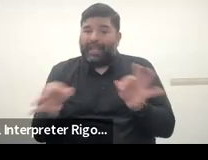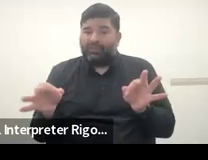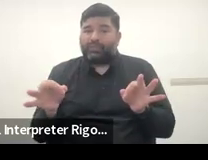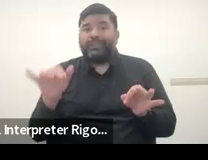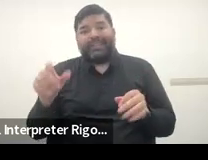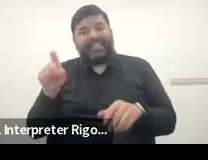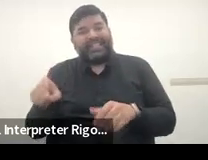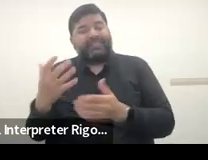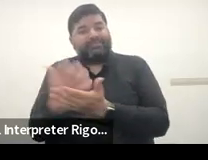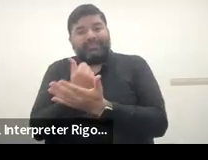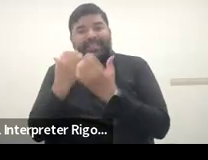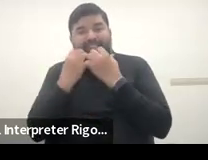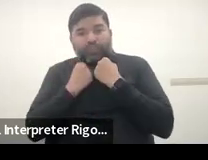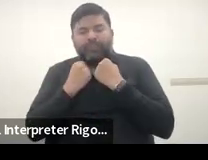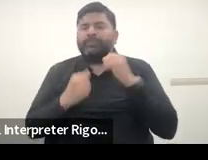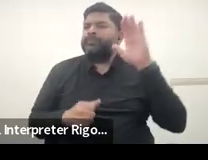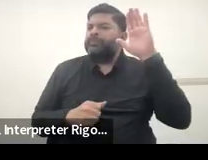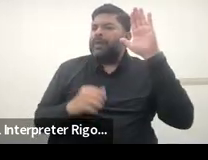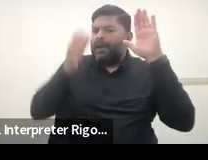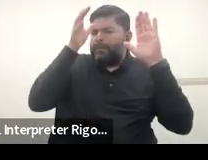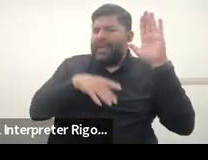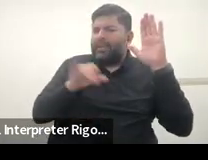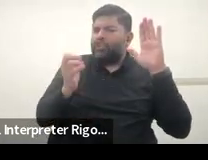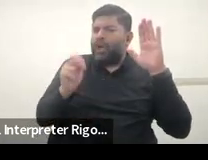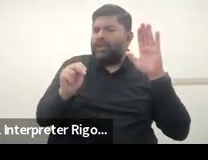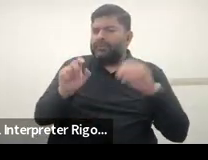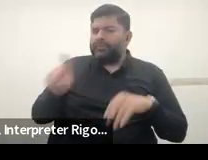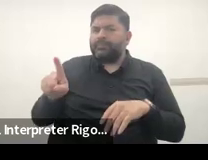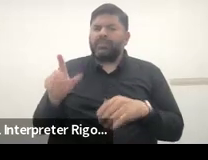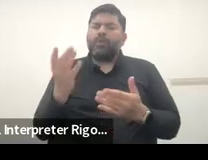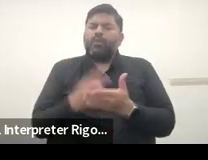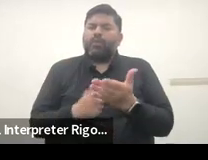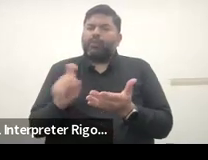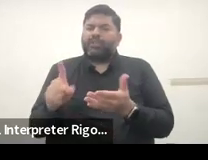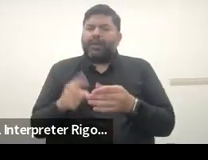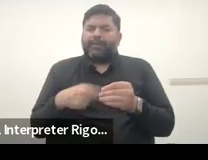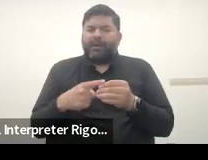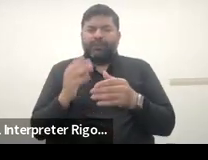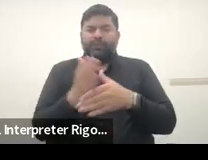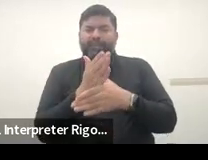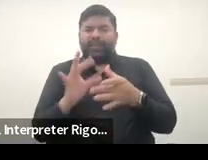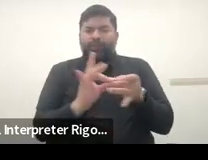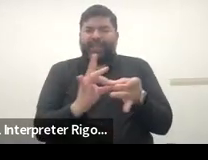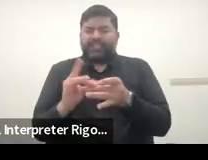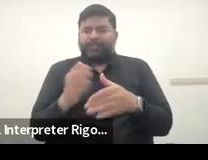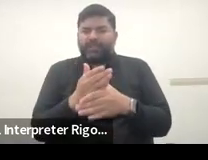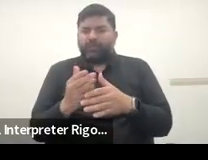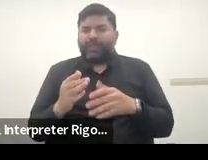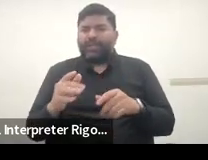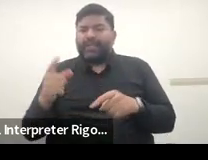between the notion of what a "word" is, what a "sign" is and then like a "lemma" versus a "conjugated